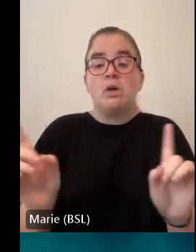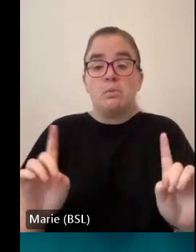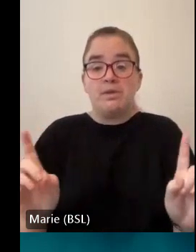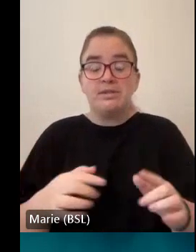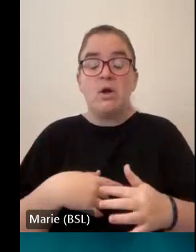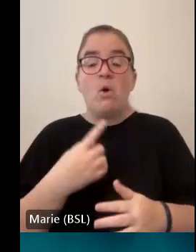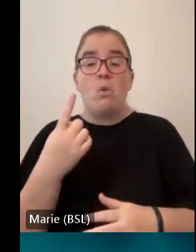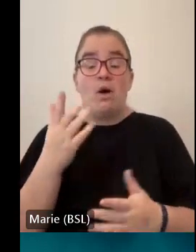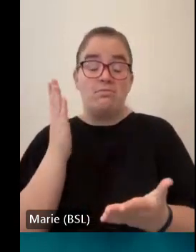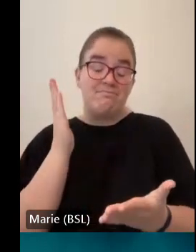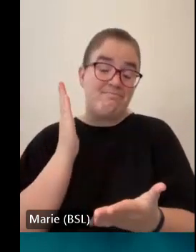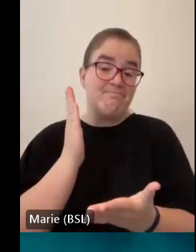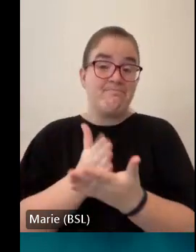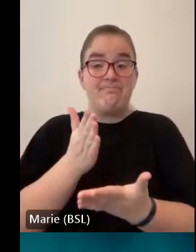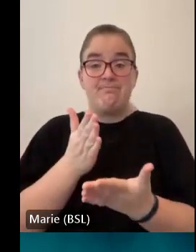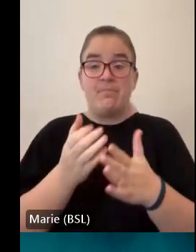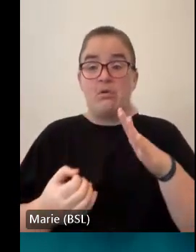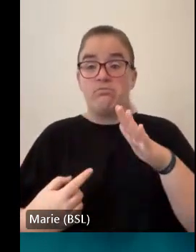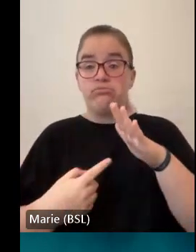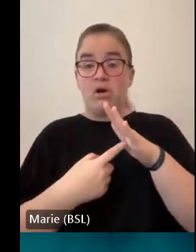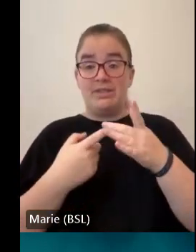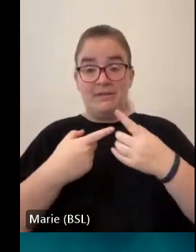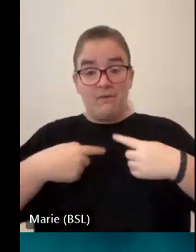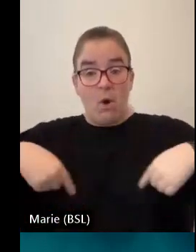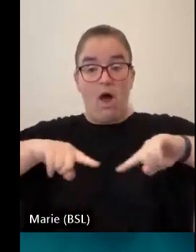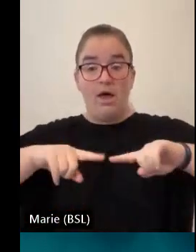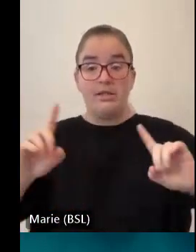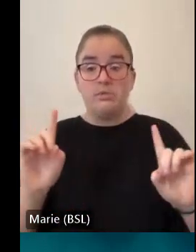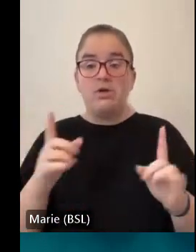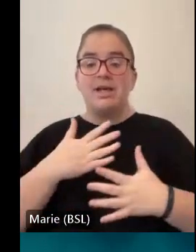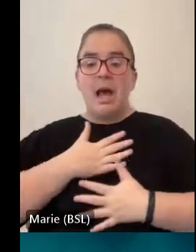one of the real priorities for us is actually the emotional